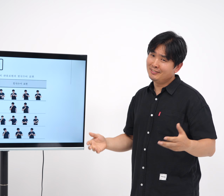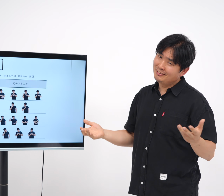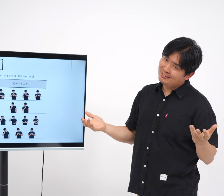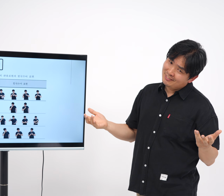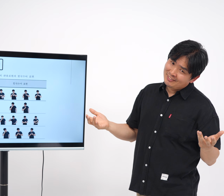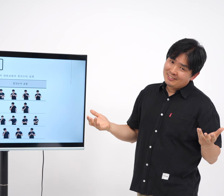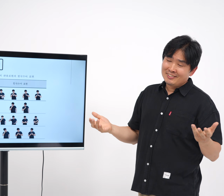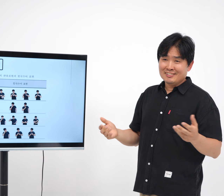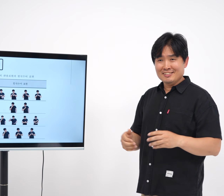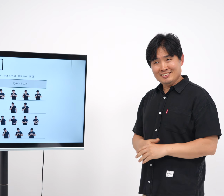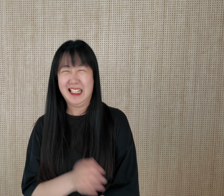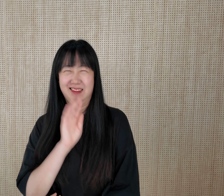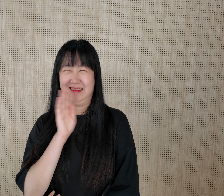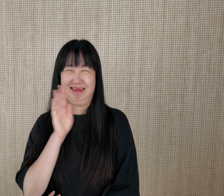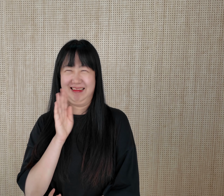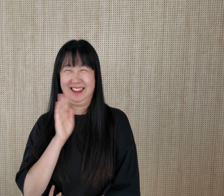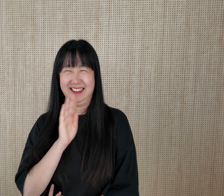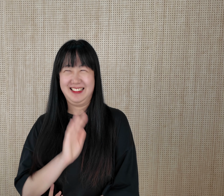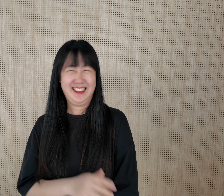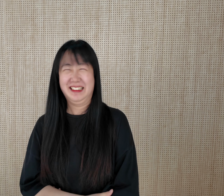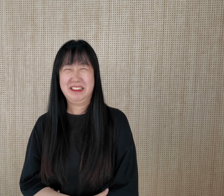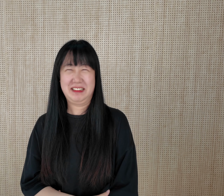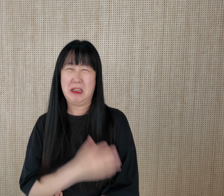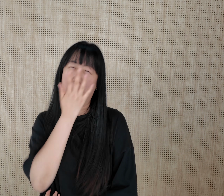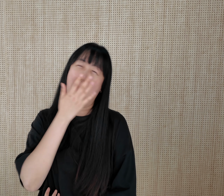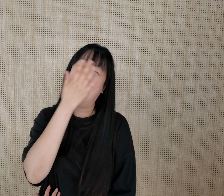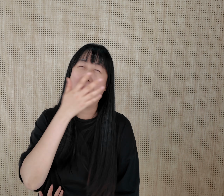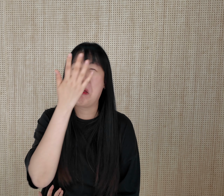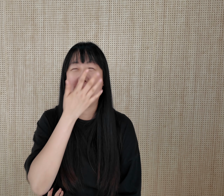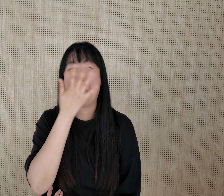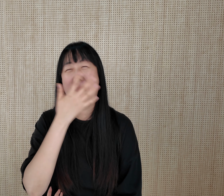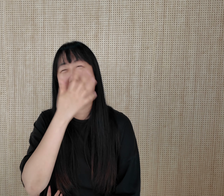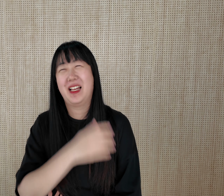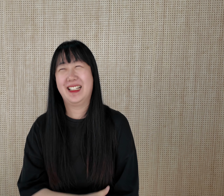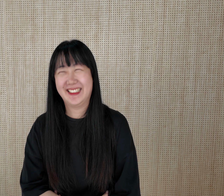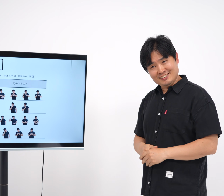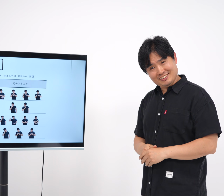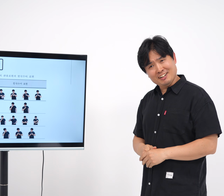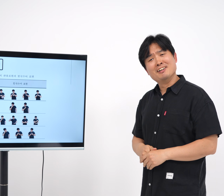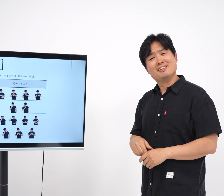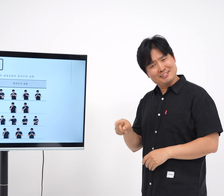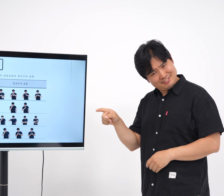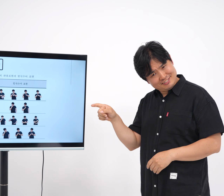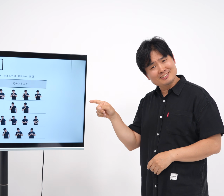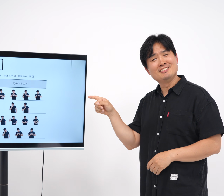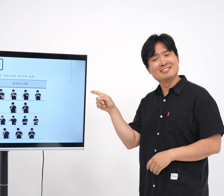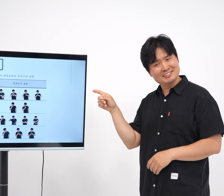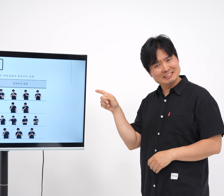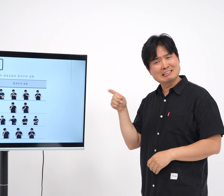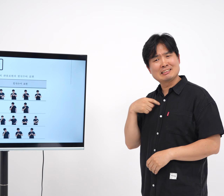ah… well… No, it's ambiguous. That's right,